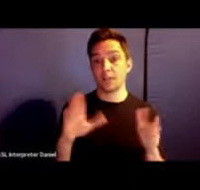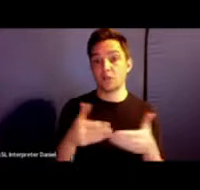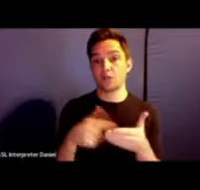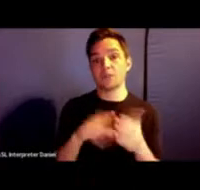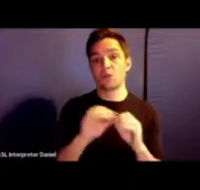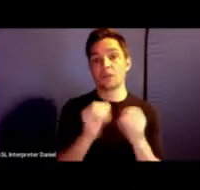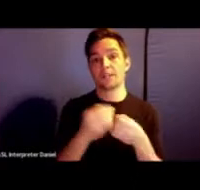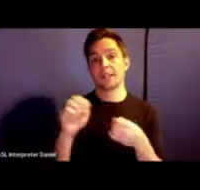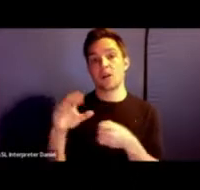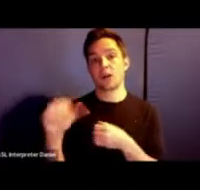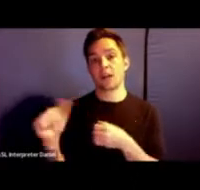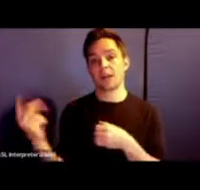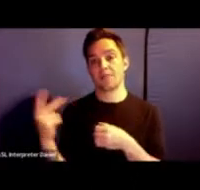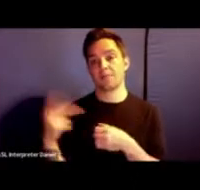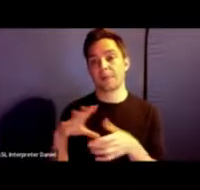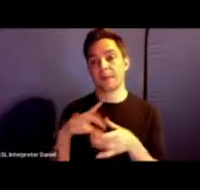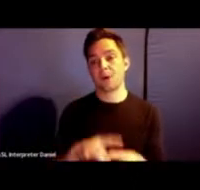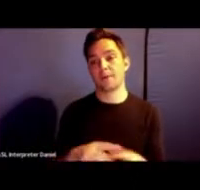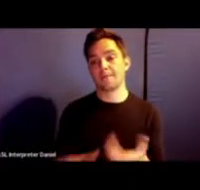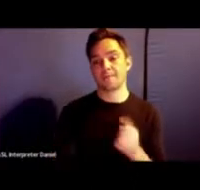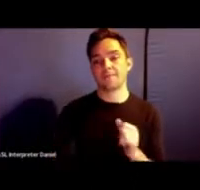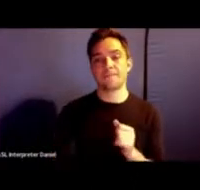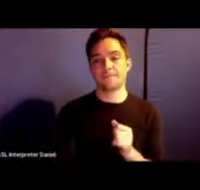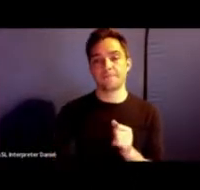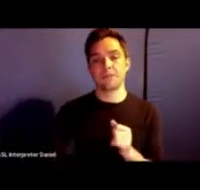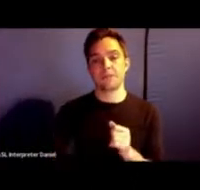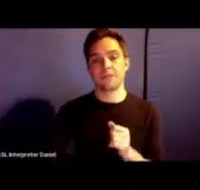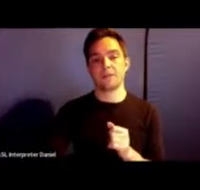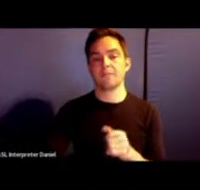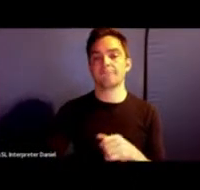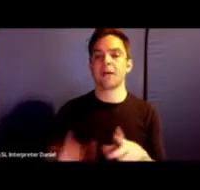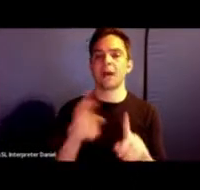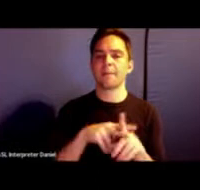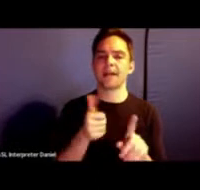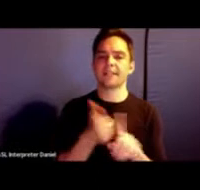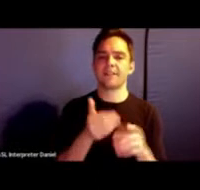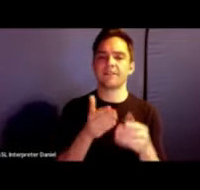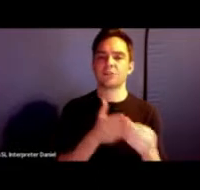that Erica and I are a part of, we work with Applied Self-Direction. And our primary